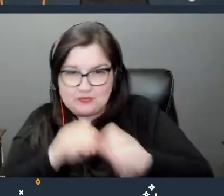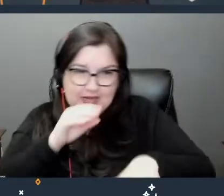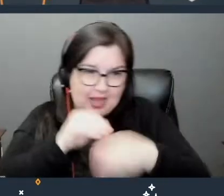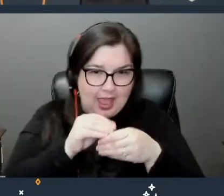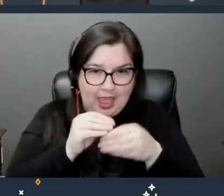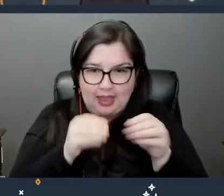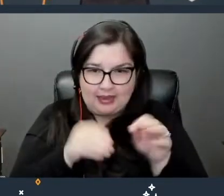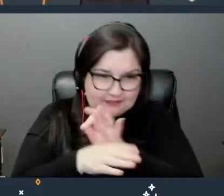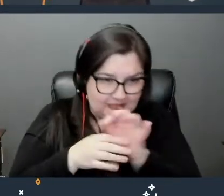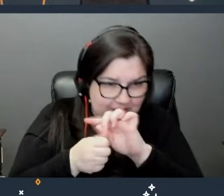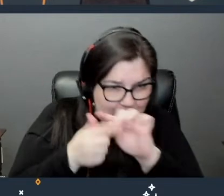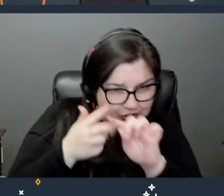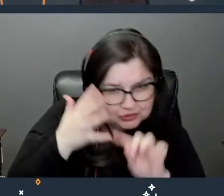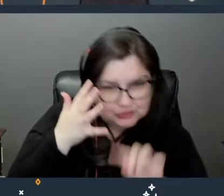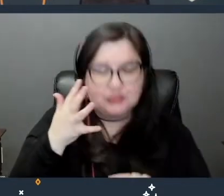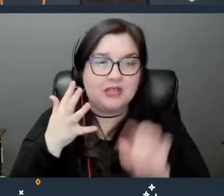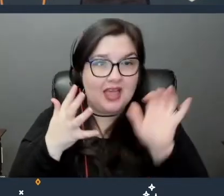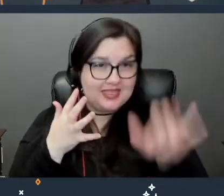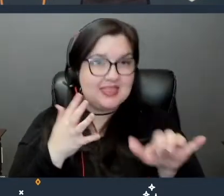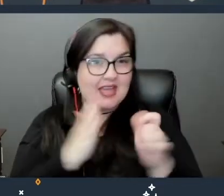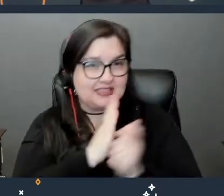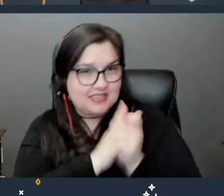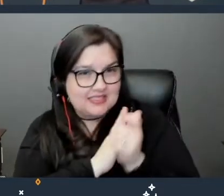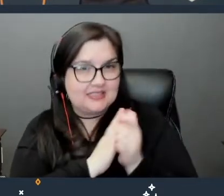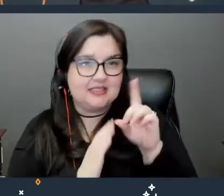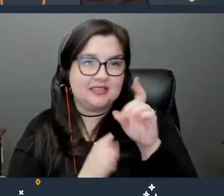that this is the default storage class that customers use for data lakes.